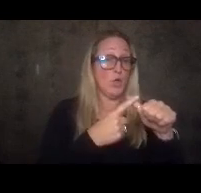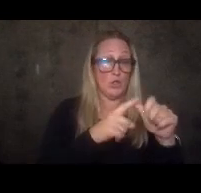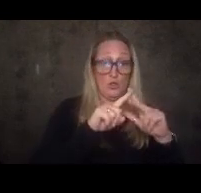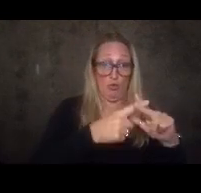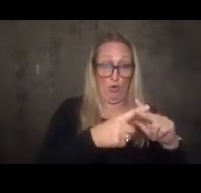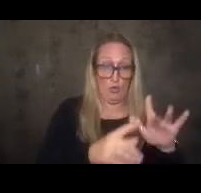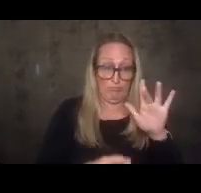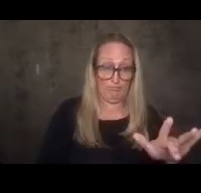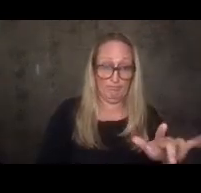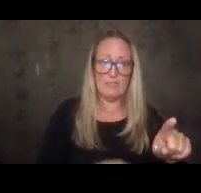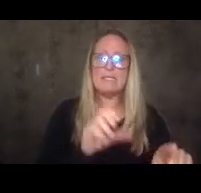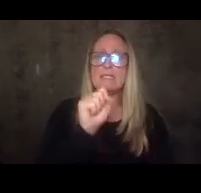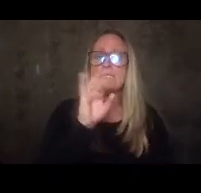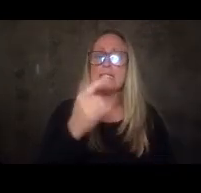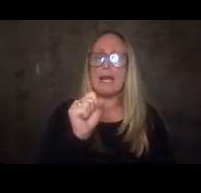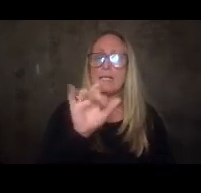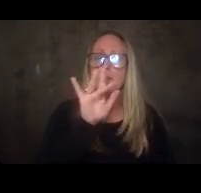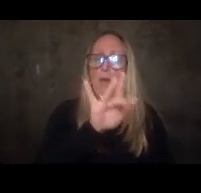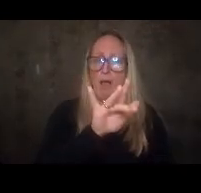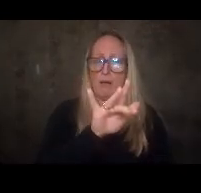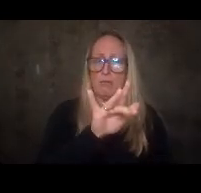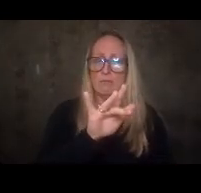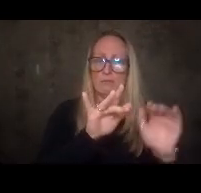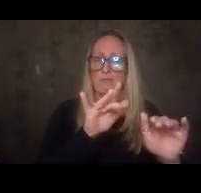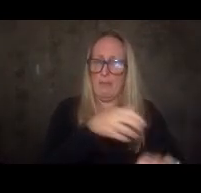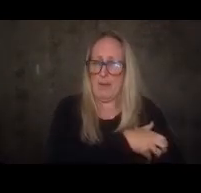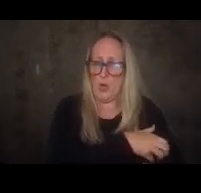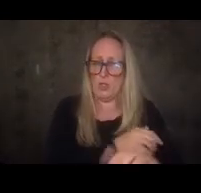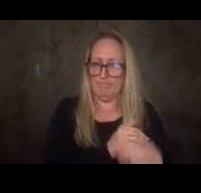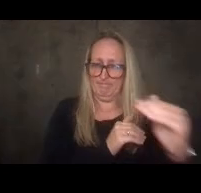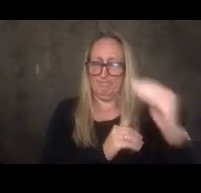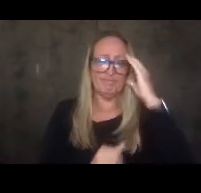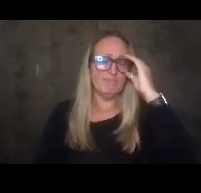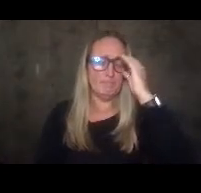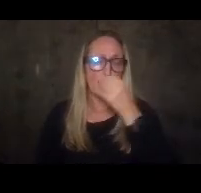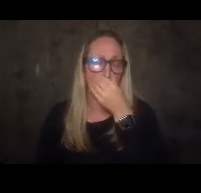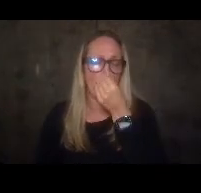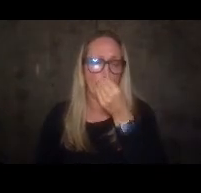And there is a settings button right above your power button. This will open the settings